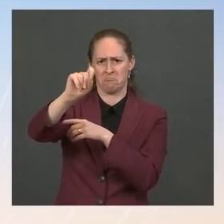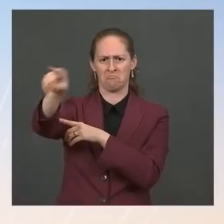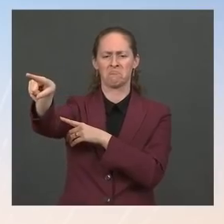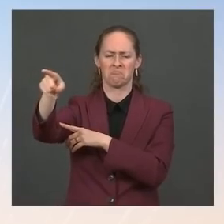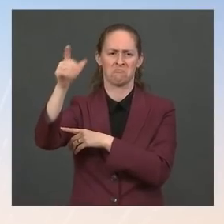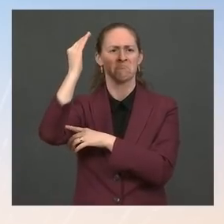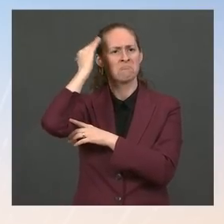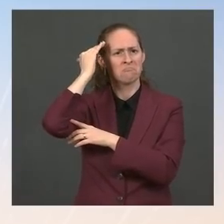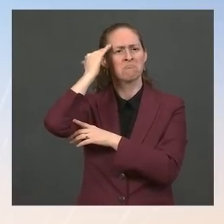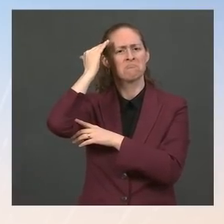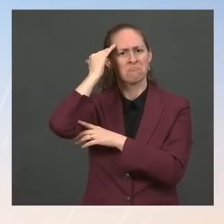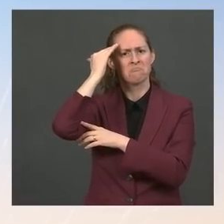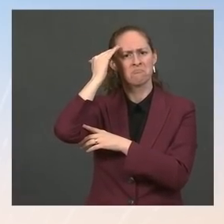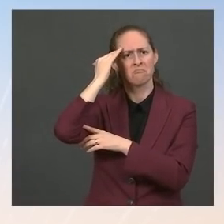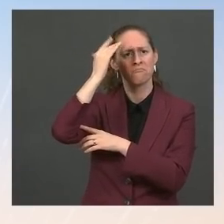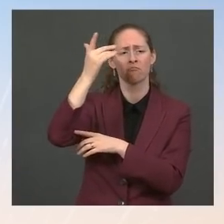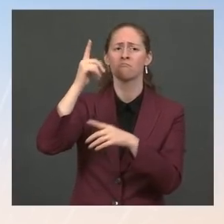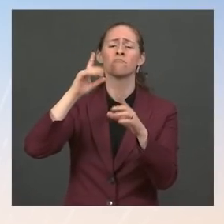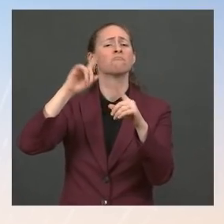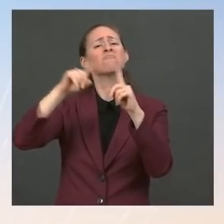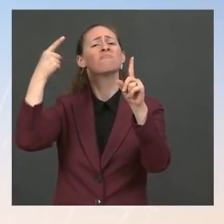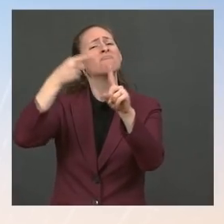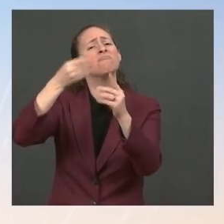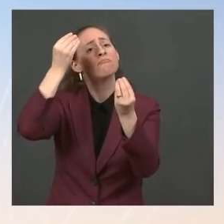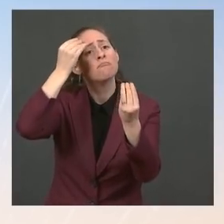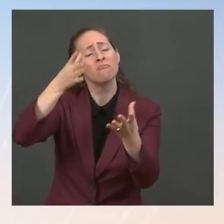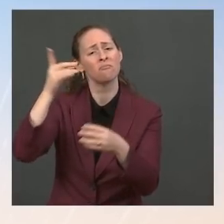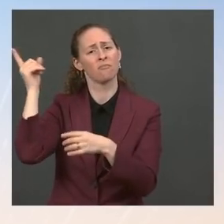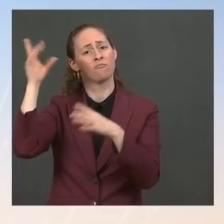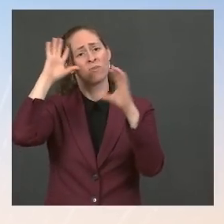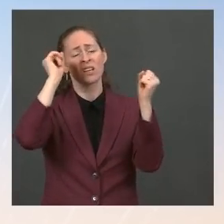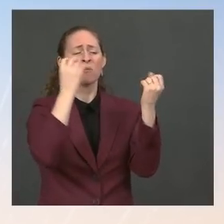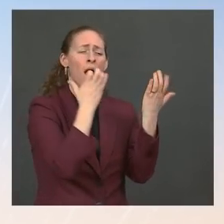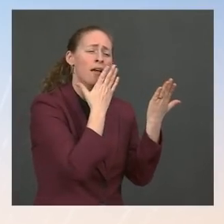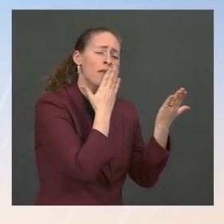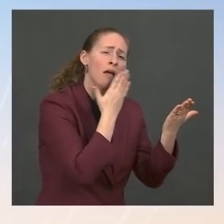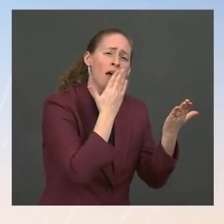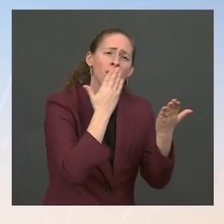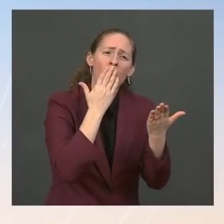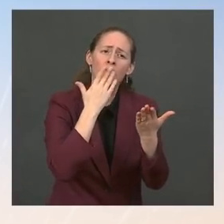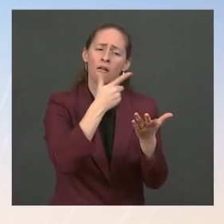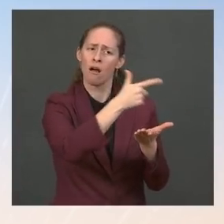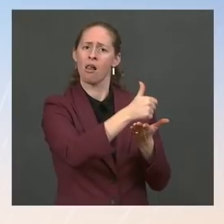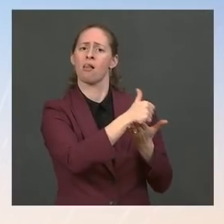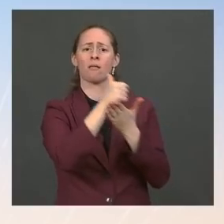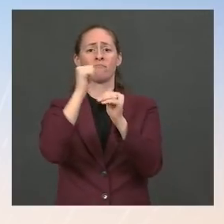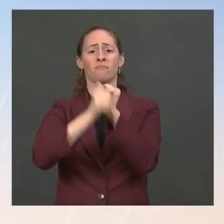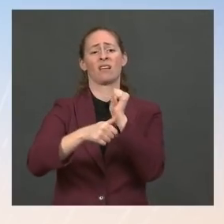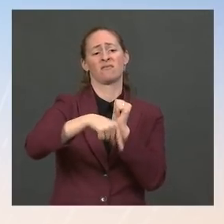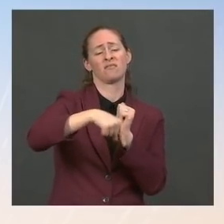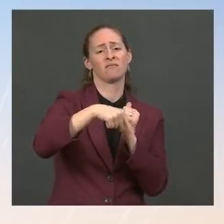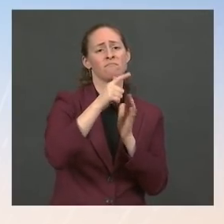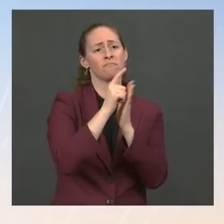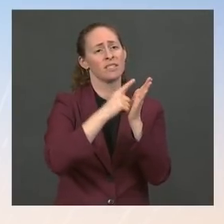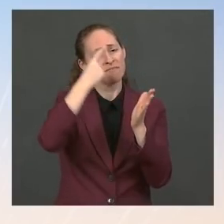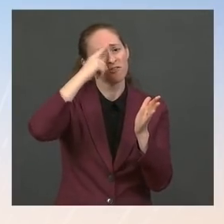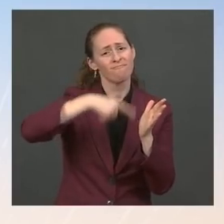for working together to get this done for the American people. The Press: And the -- The Press: Have any confirmed at all? The Press: -- last question on the President Xi meeting on Monday: